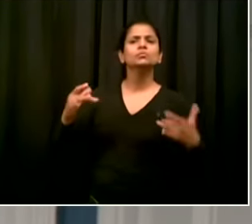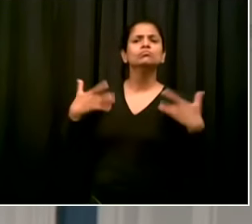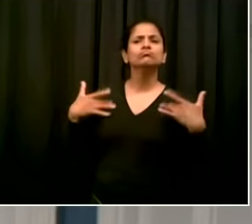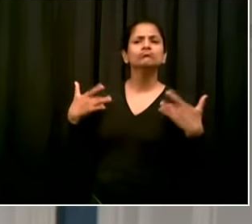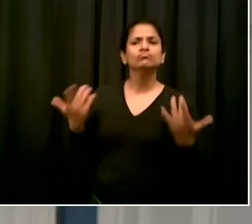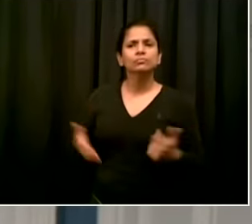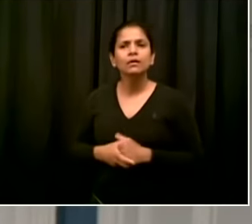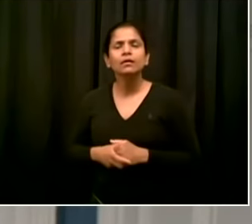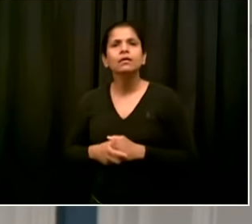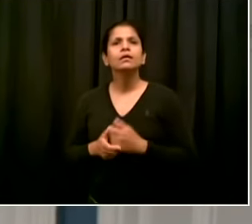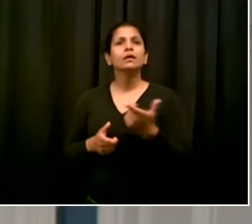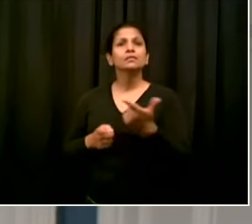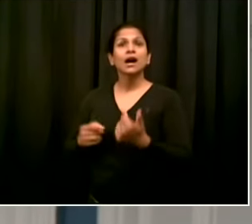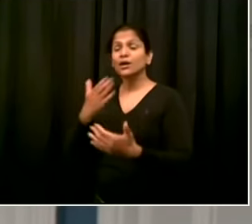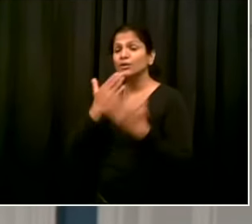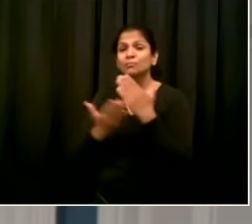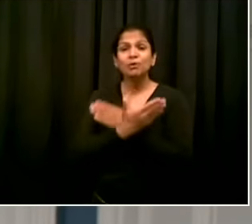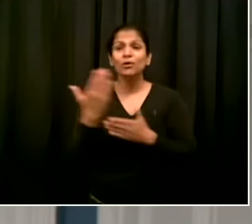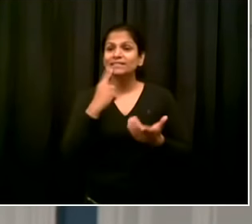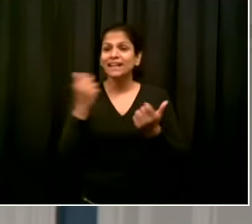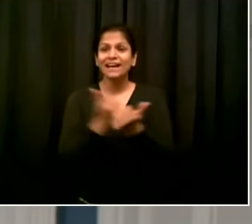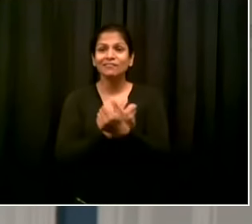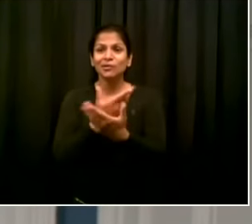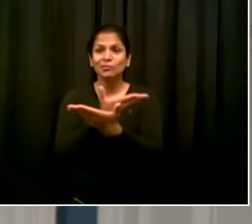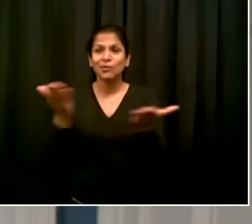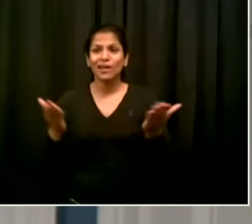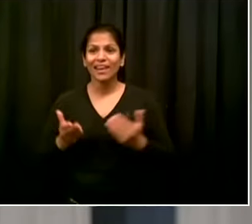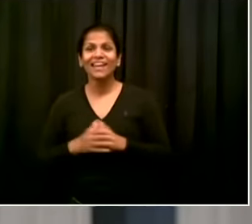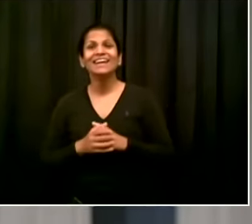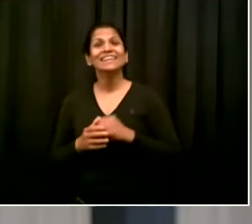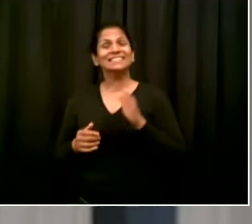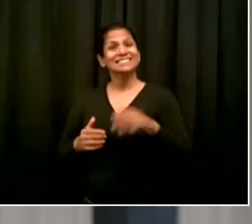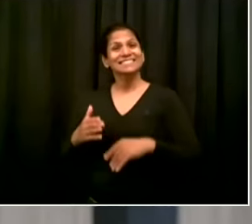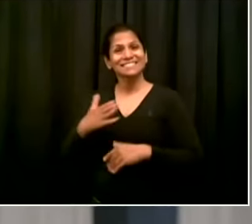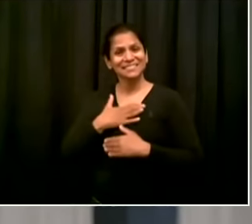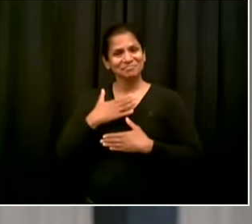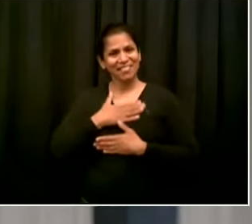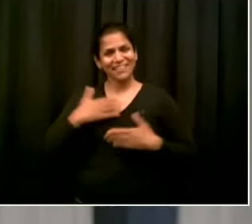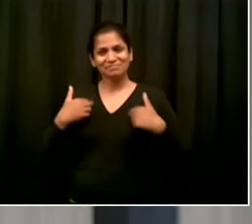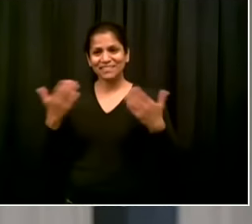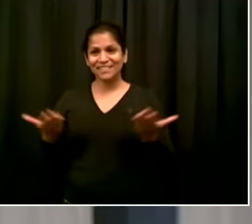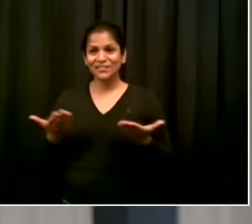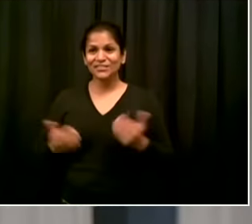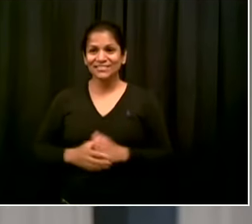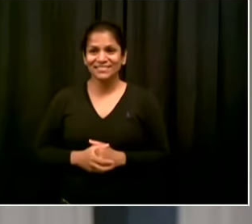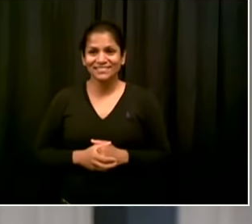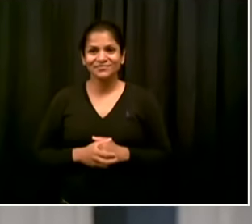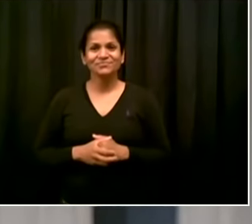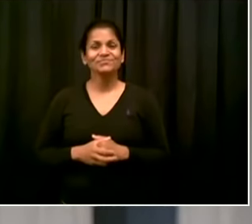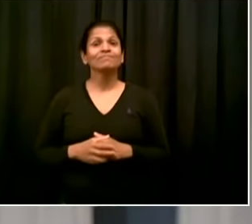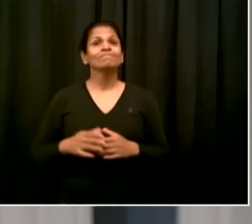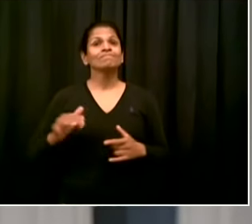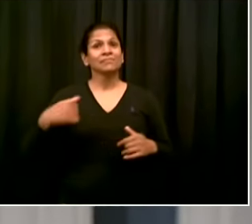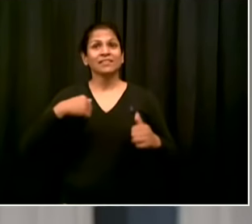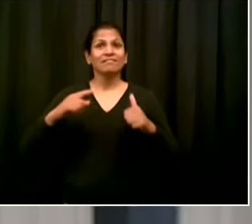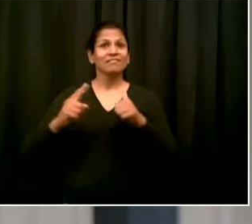ALL OF ITHS IS UNPRECENEDTED AND DIFFICULT AND COMPLEX. EVERYONE IS DOING THEIR BEST. I THANK ALL. ADMINISTRATORS